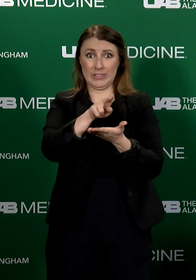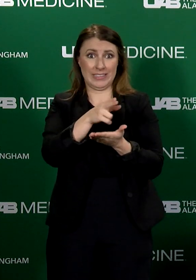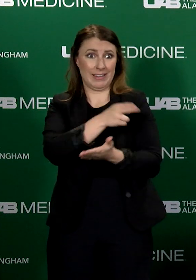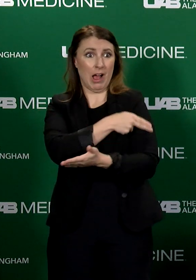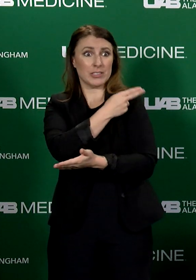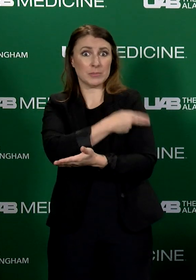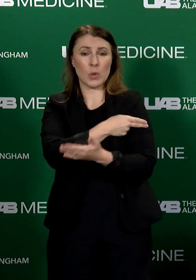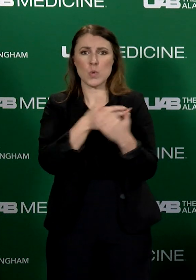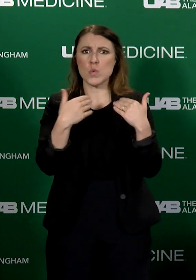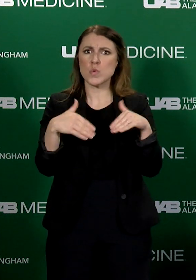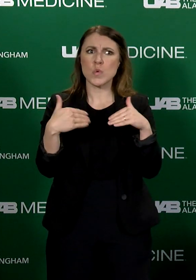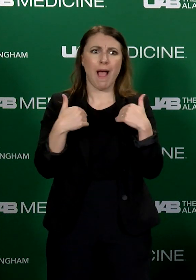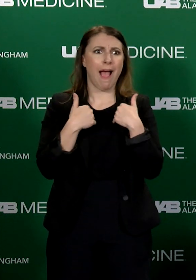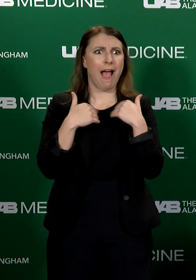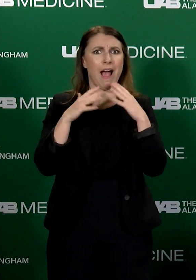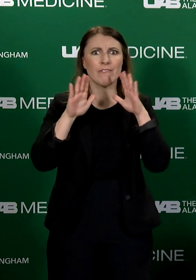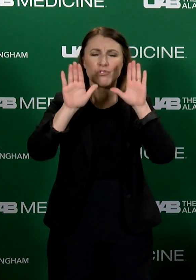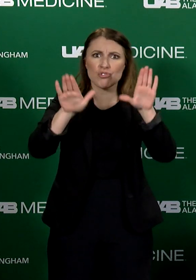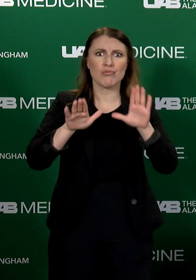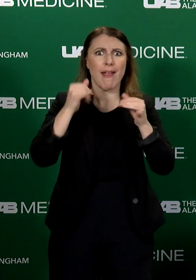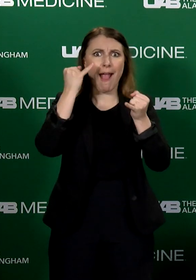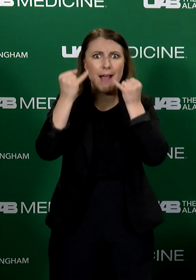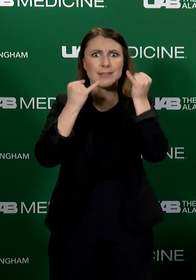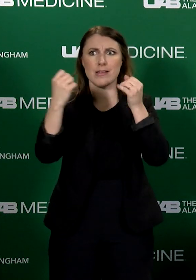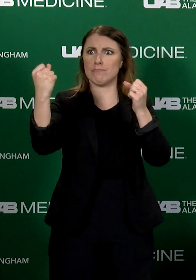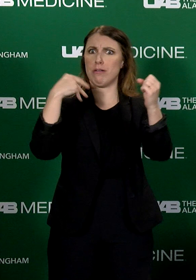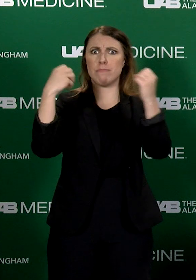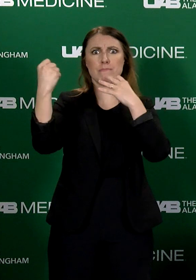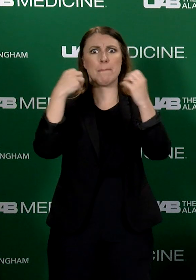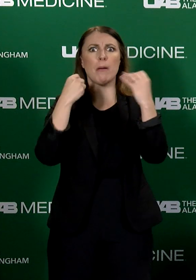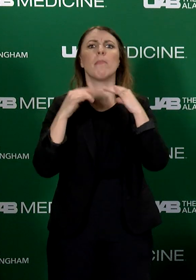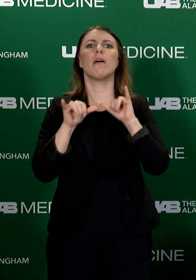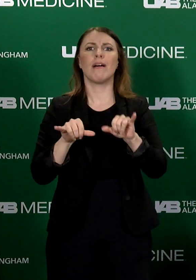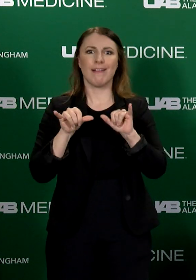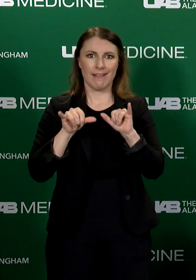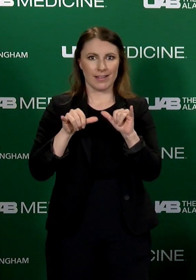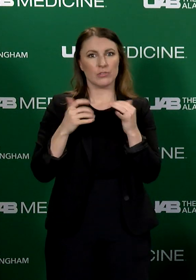phenomenal ideas we're actually category category that